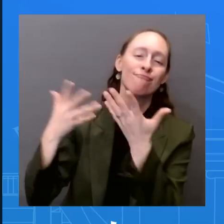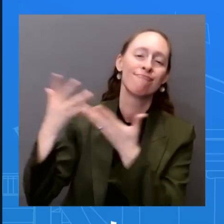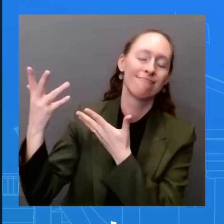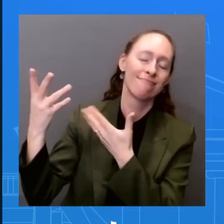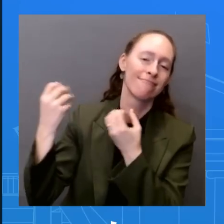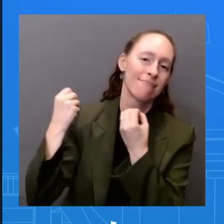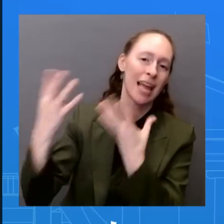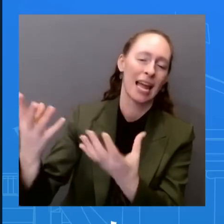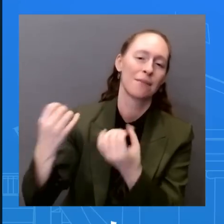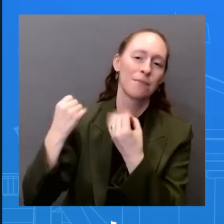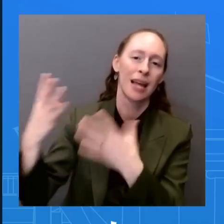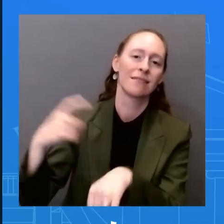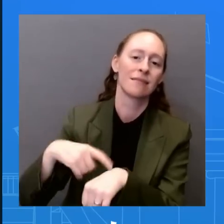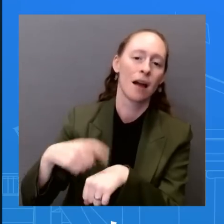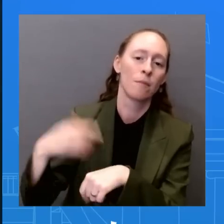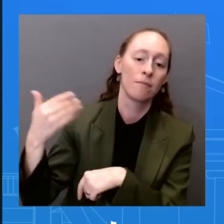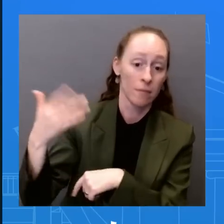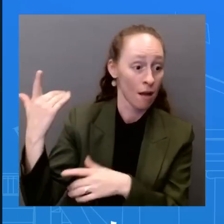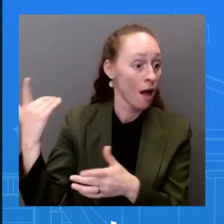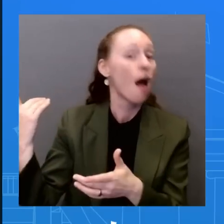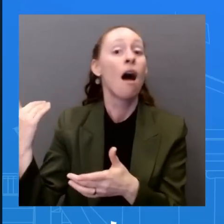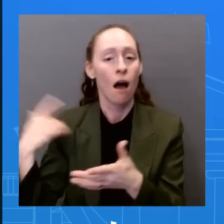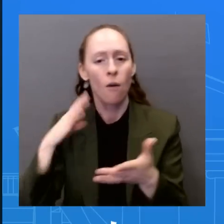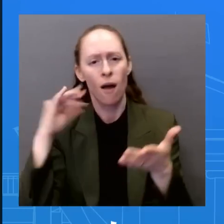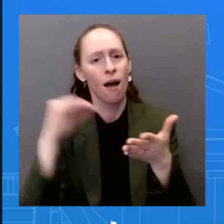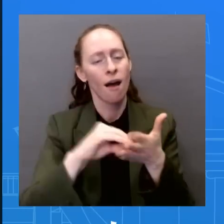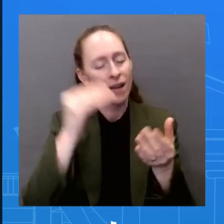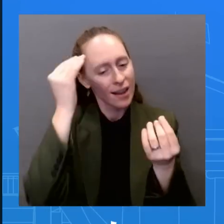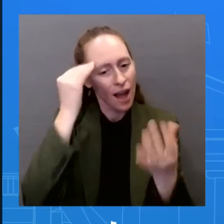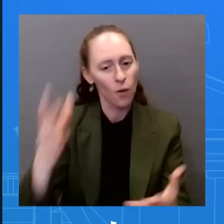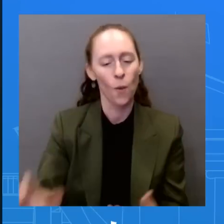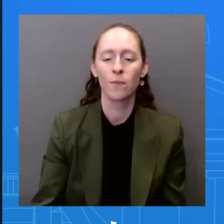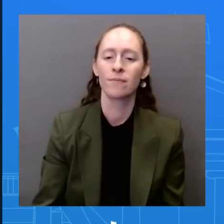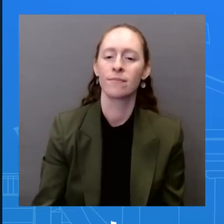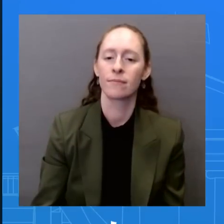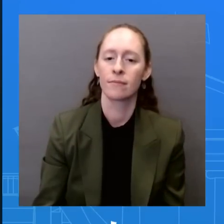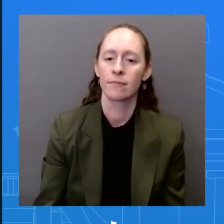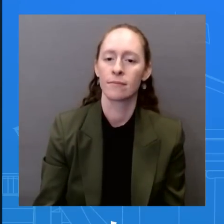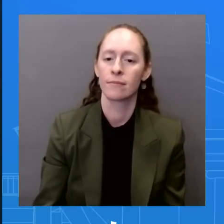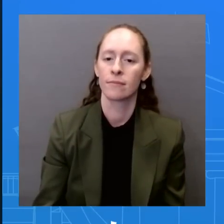The Press: Thank you, Karine. Ms. Jean-Pierre: Okay. All right. The Press: Thank you so much. On Iran: